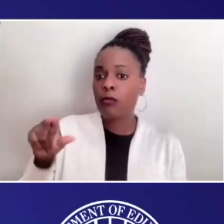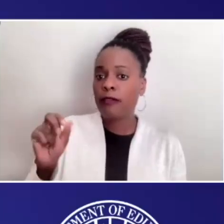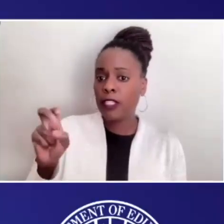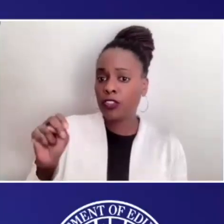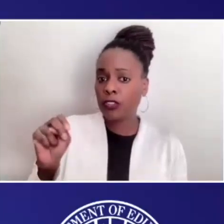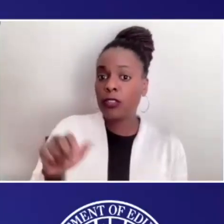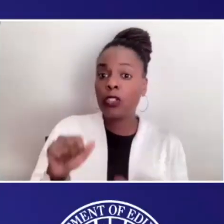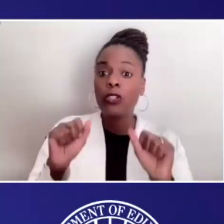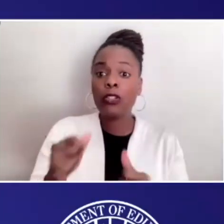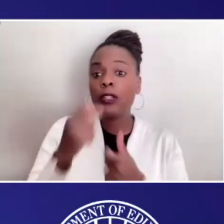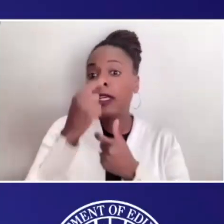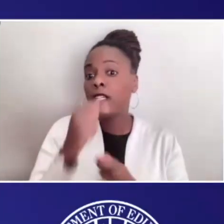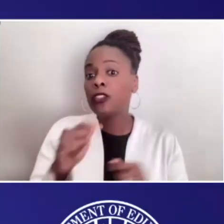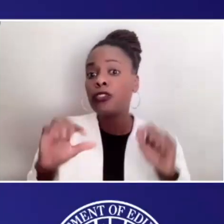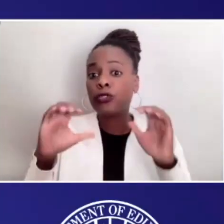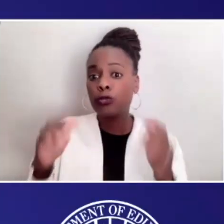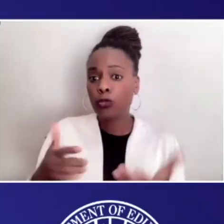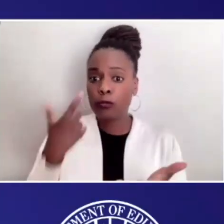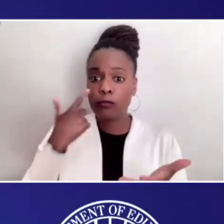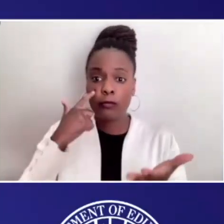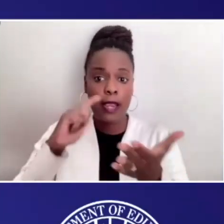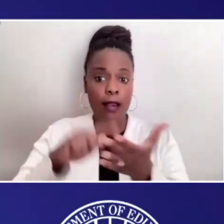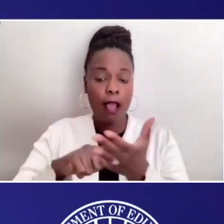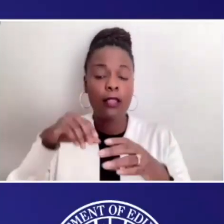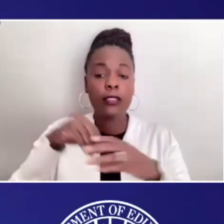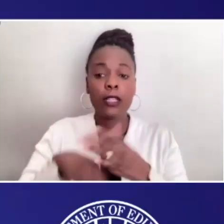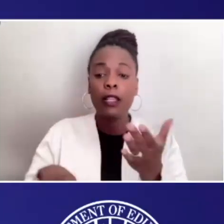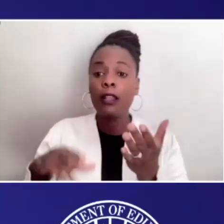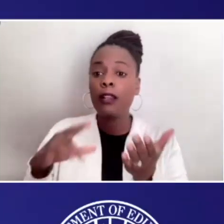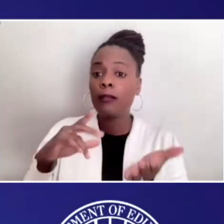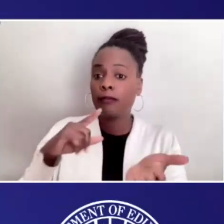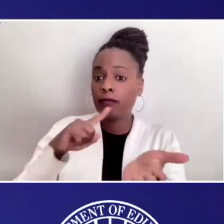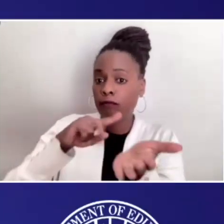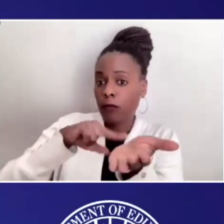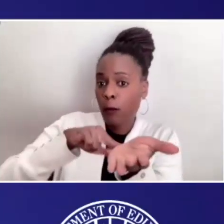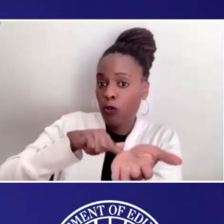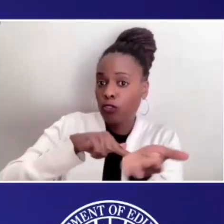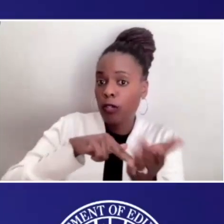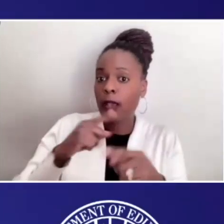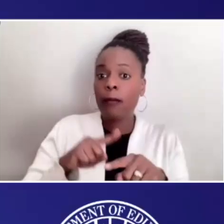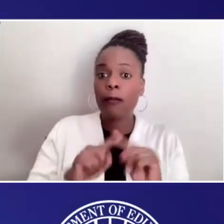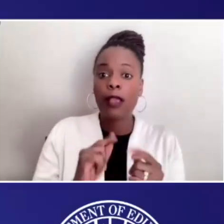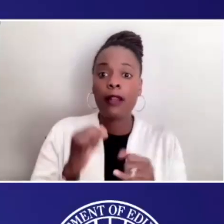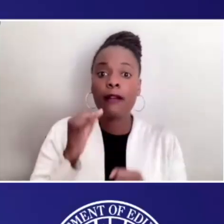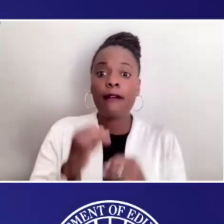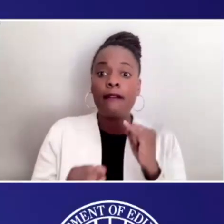group to acknowledge that in the pulse check. But when it came time to the final vote, they could theoretically allow for